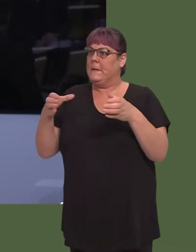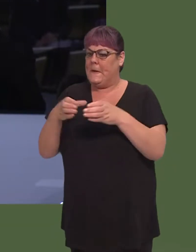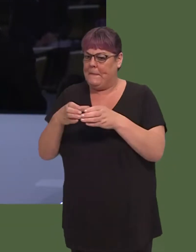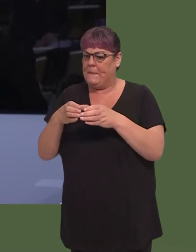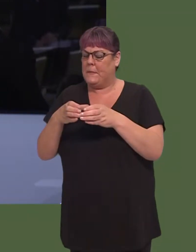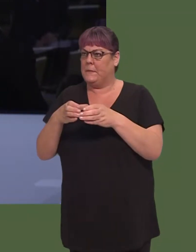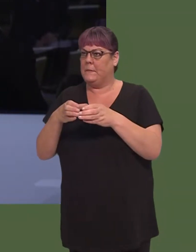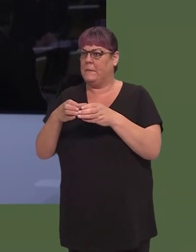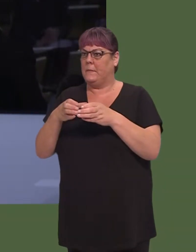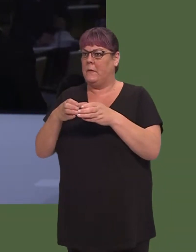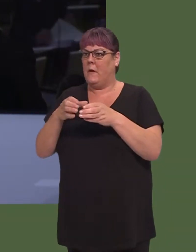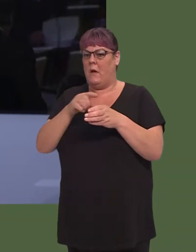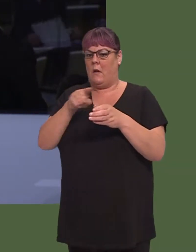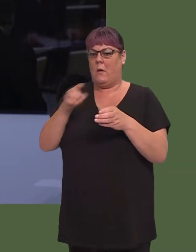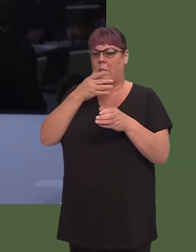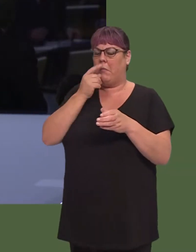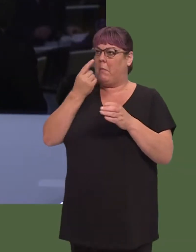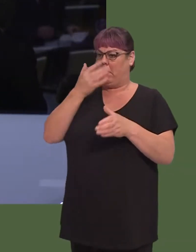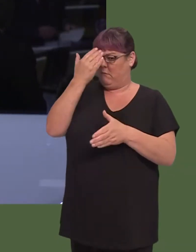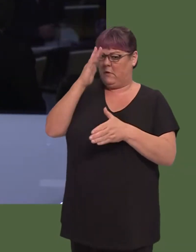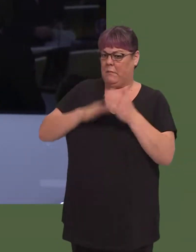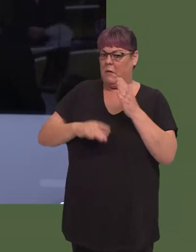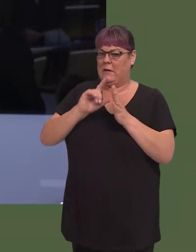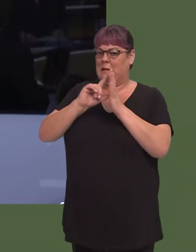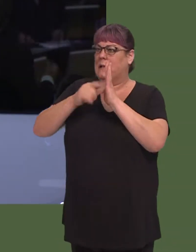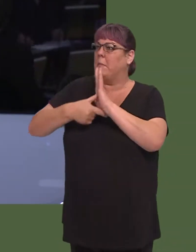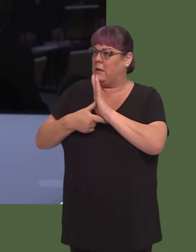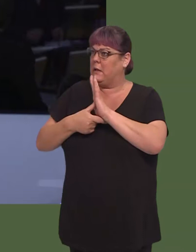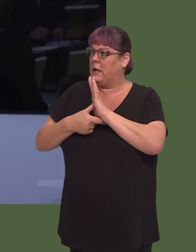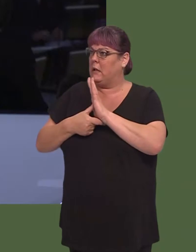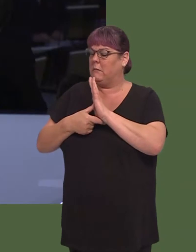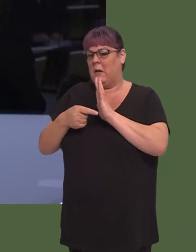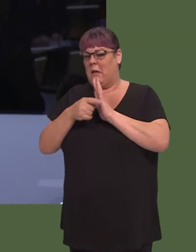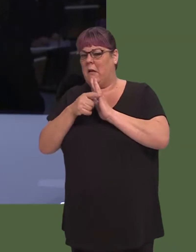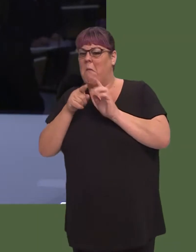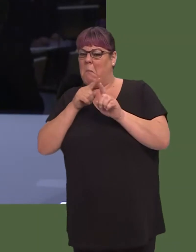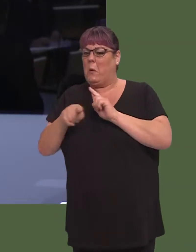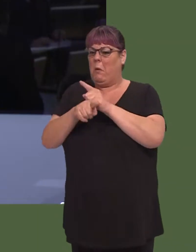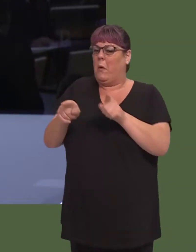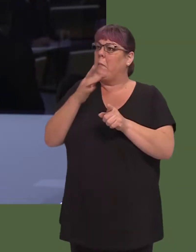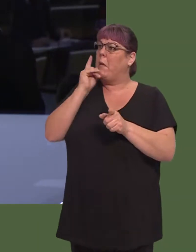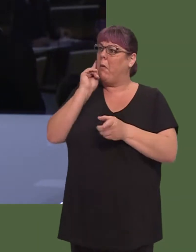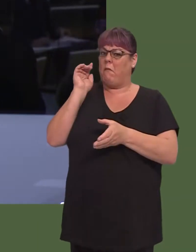of Wales. We'll continue to provide support, of course, to the sector through the Higher Education Funding Council for Wales, which, together with our student support reforms,